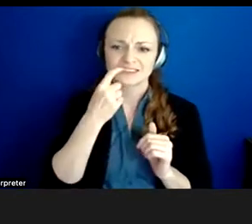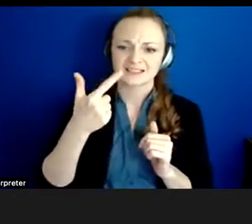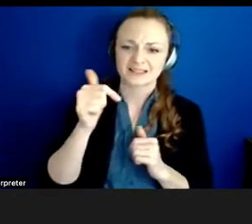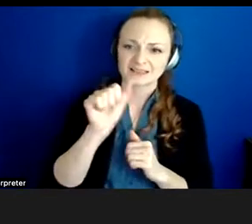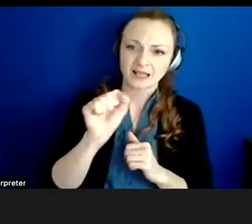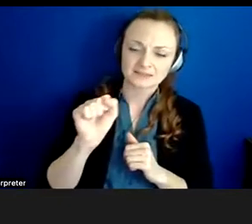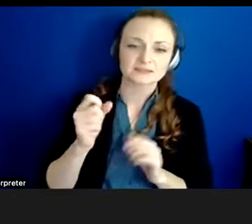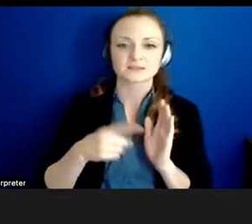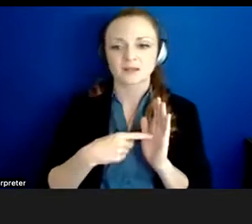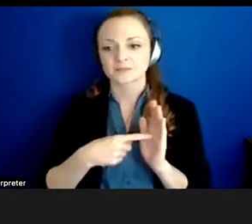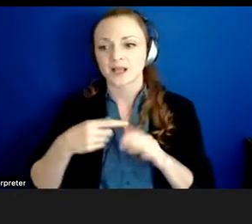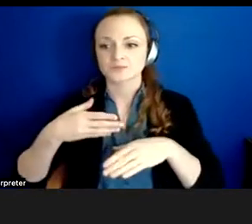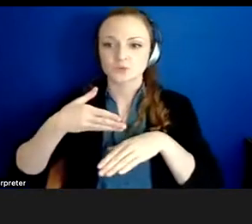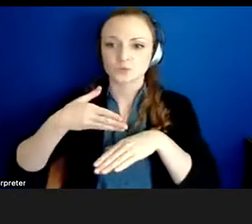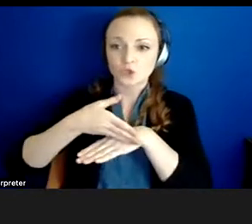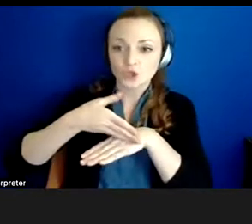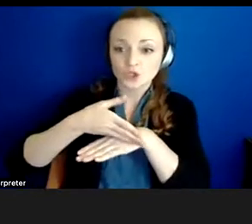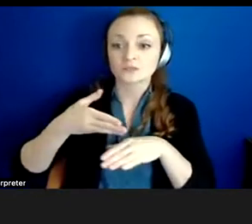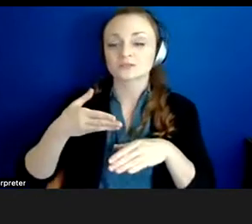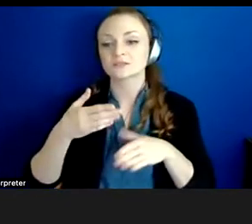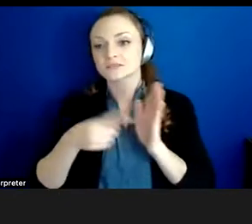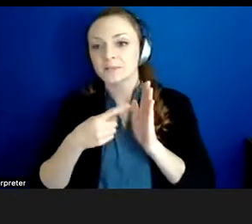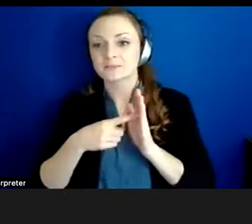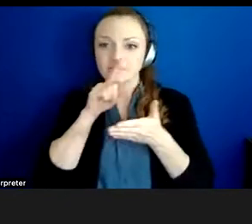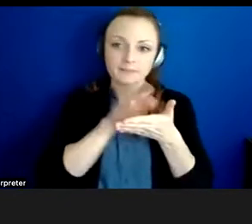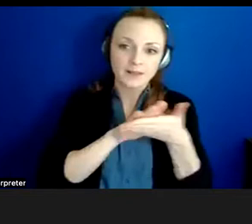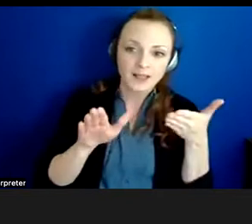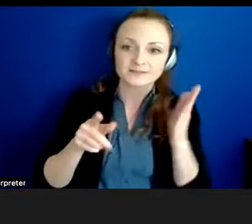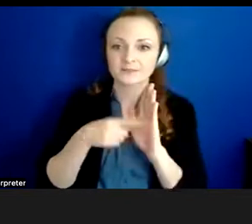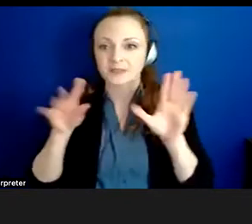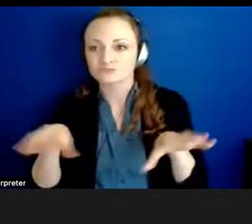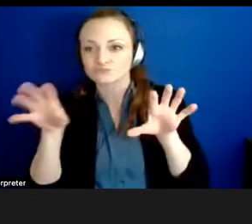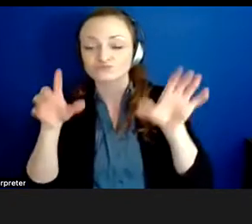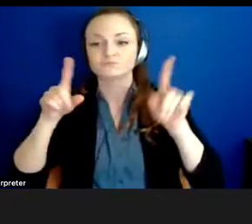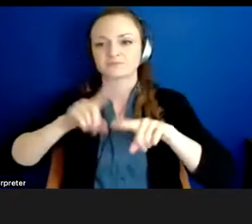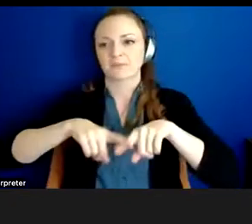19:15:17 They can be very decorative or less decorative and i'm going to share my screen